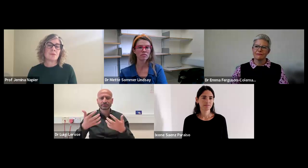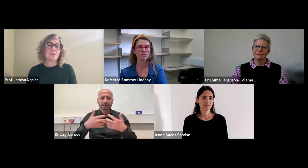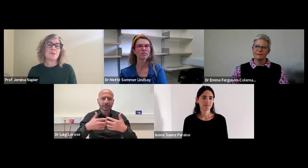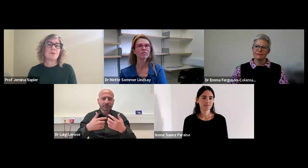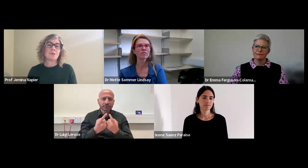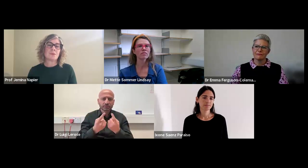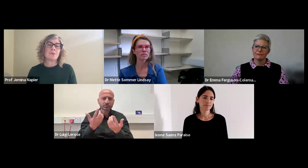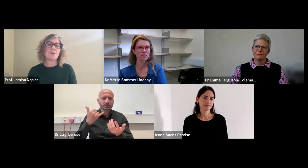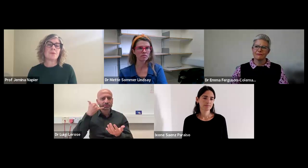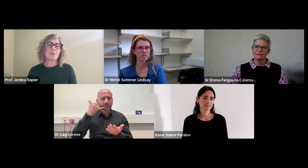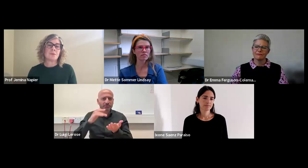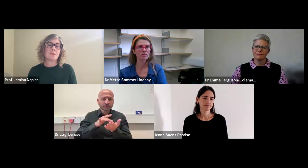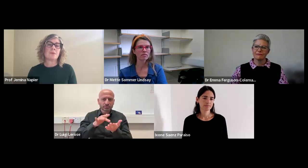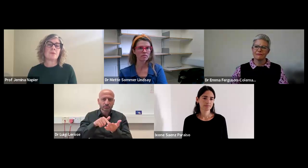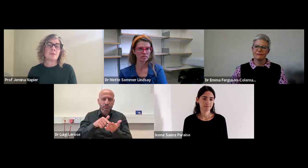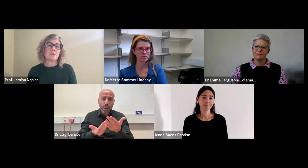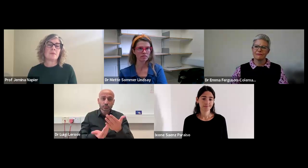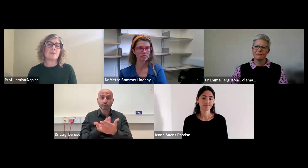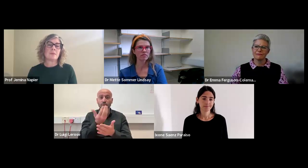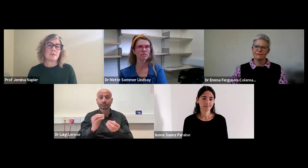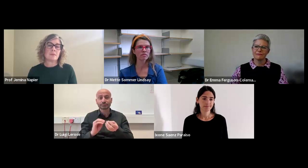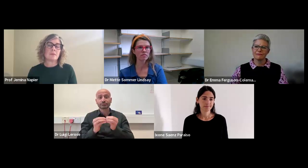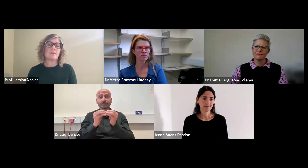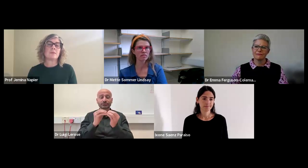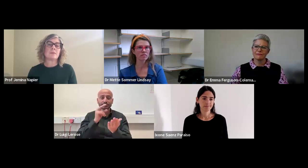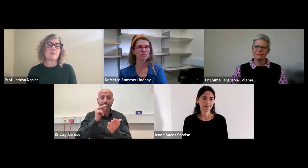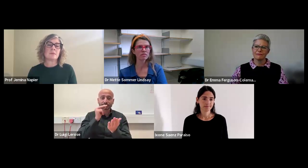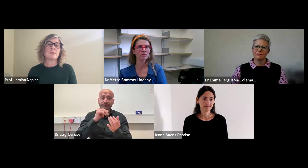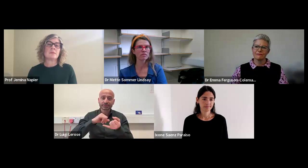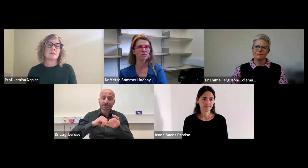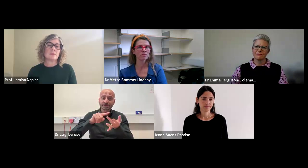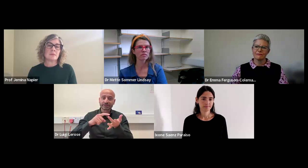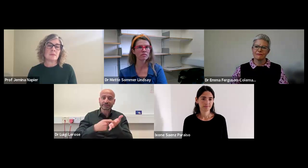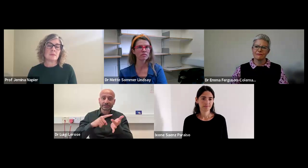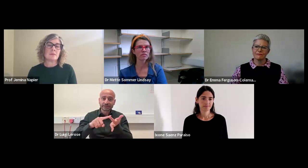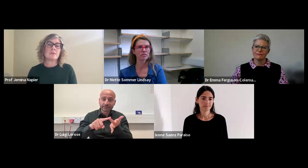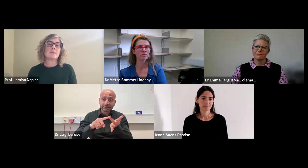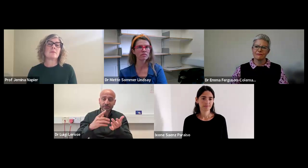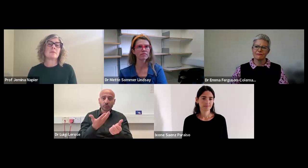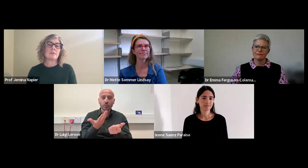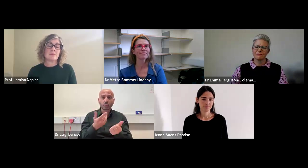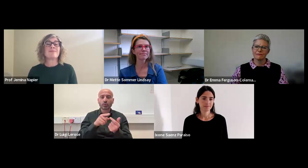I think when we think about technology (and not only just the university experience) but when we